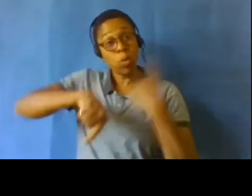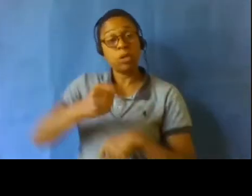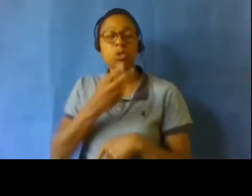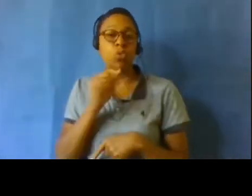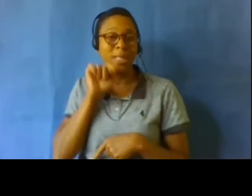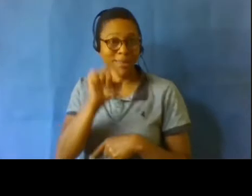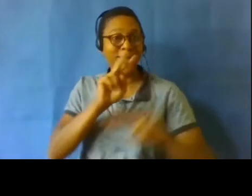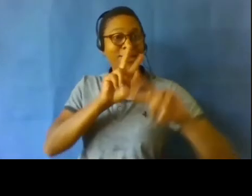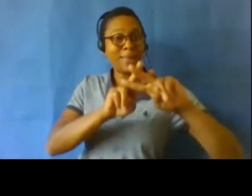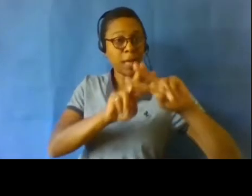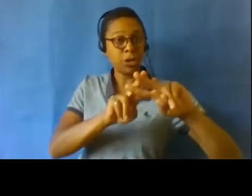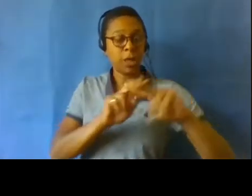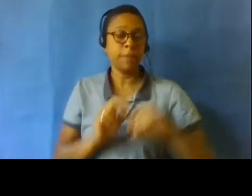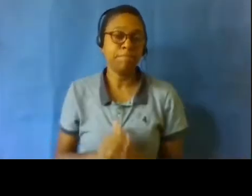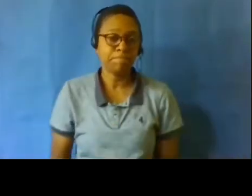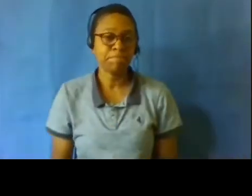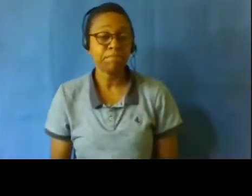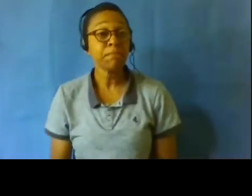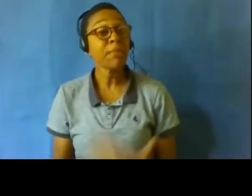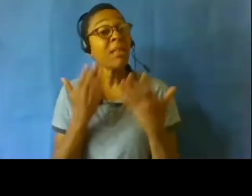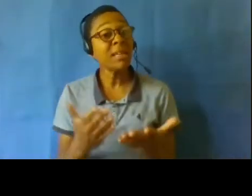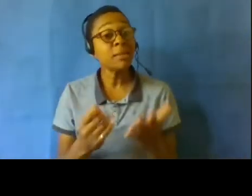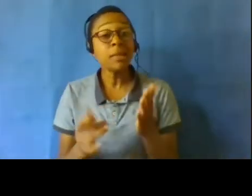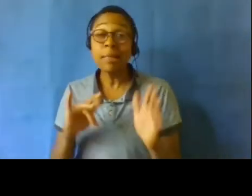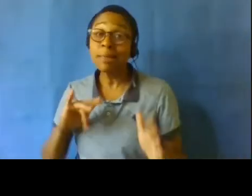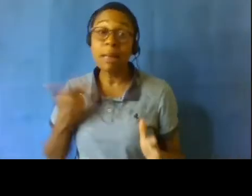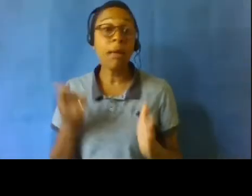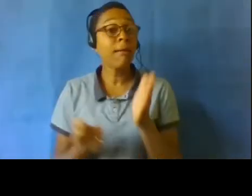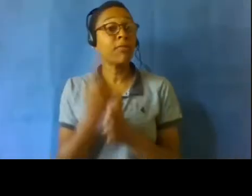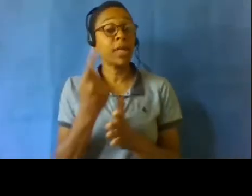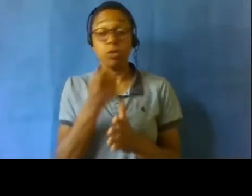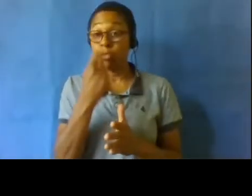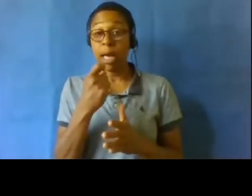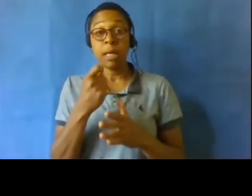pause rewind or watch live straight through please do take a break whenever